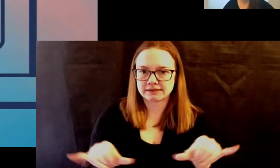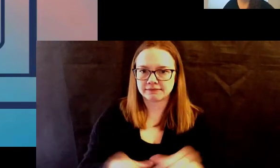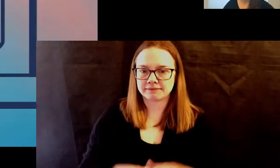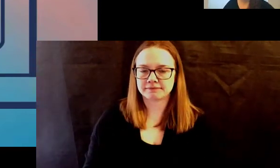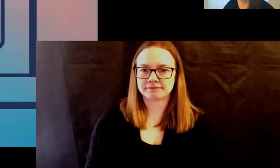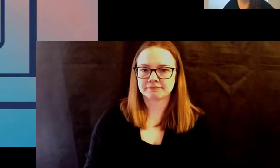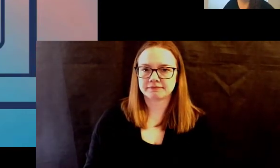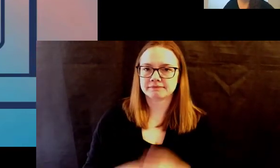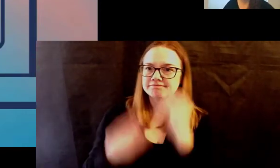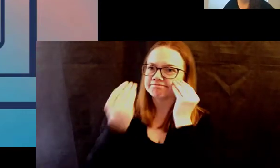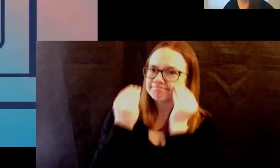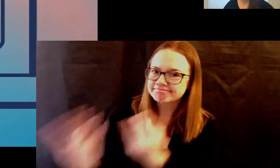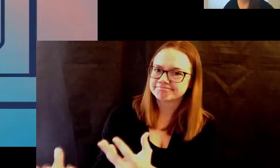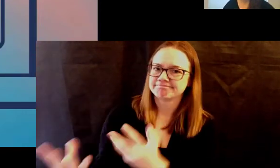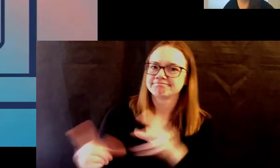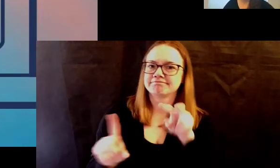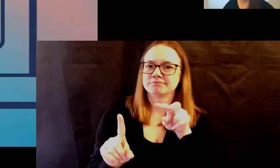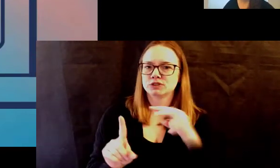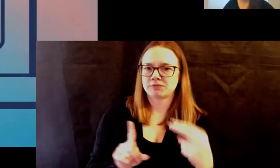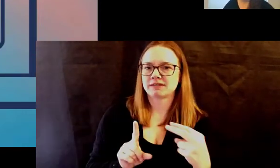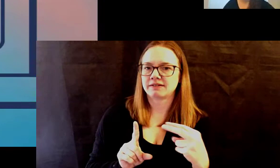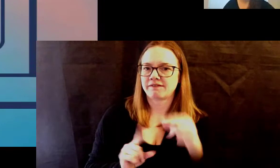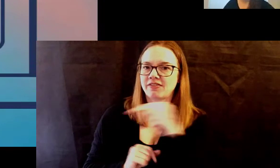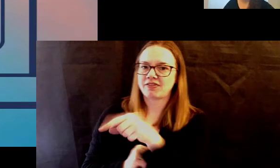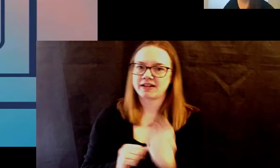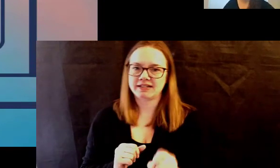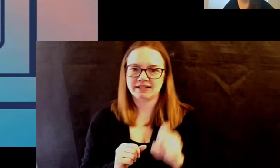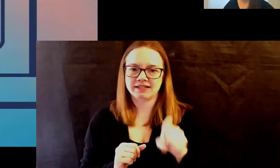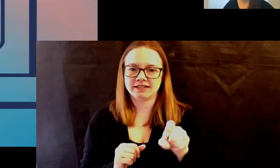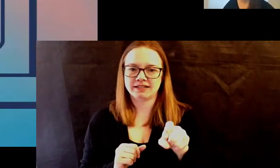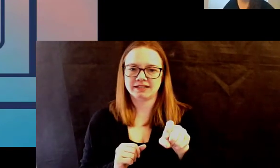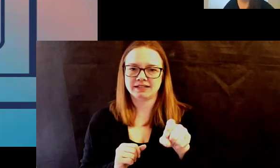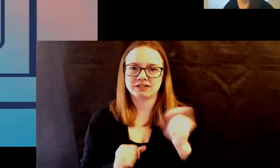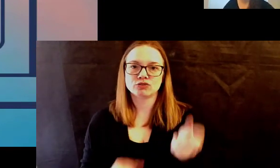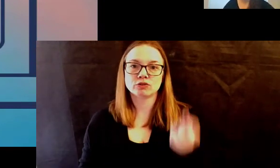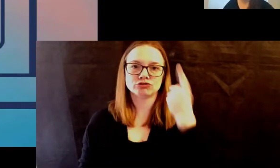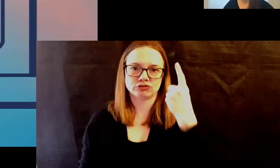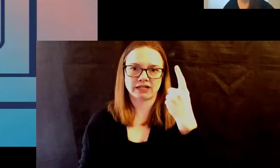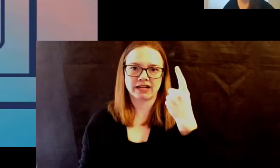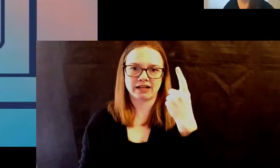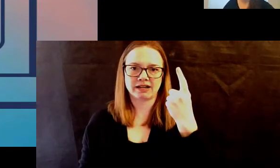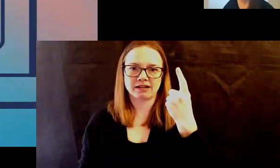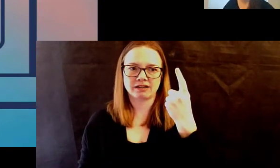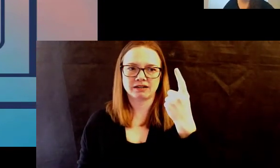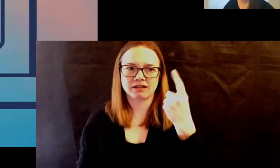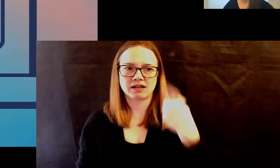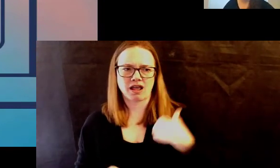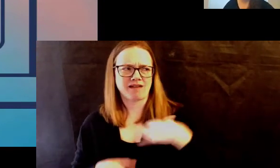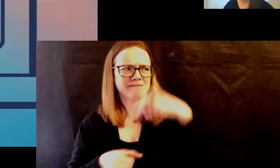they need to understand what they're voting on. And to understand what their decision will